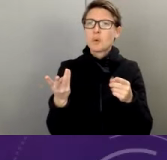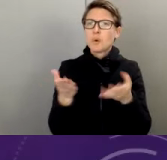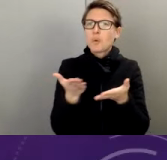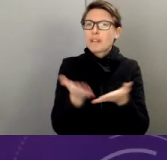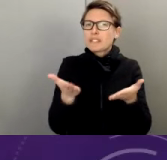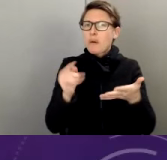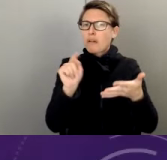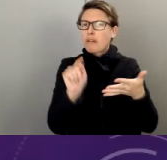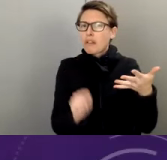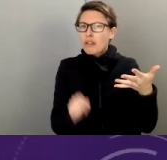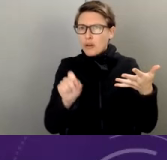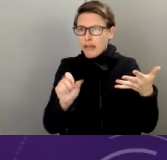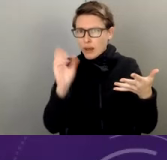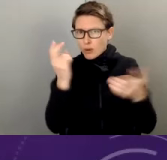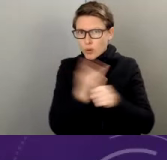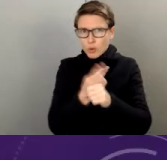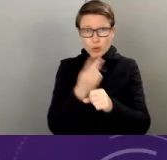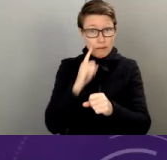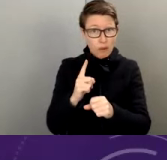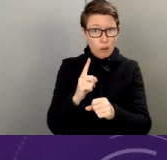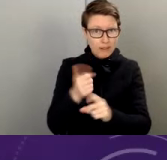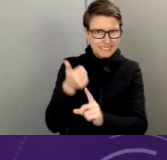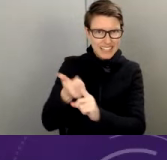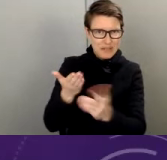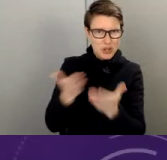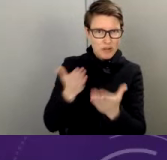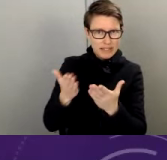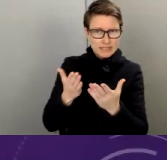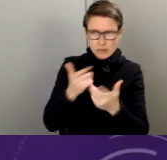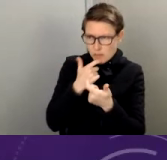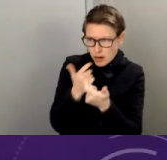Self service tutorials.